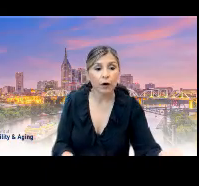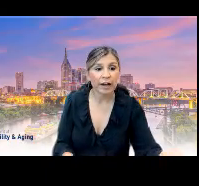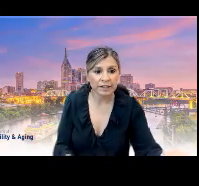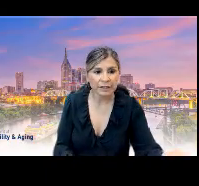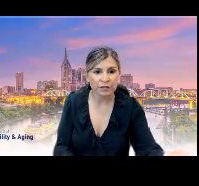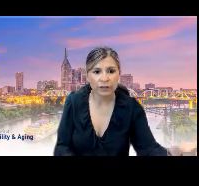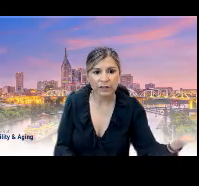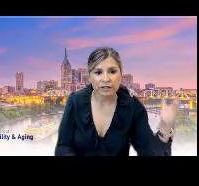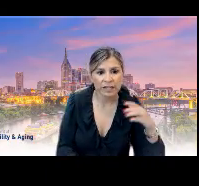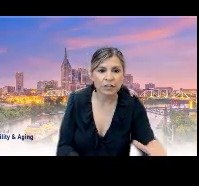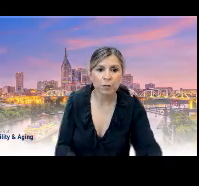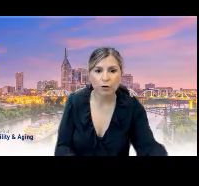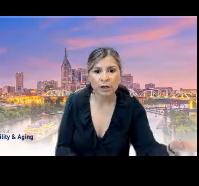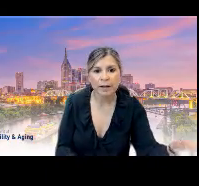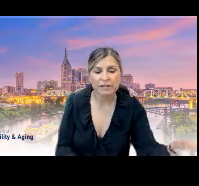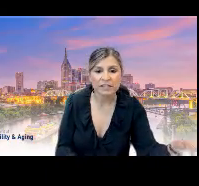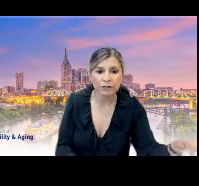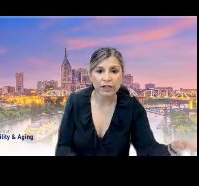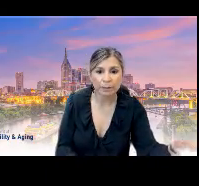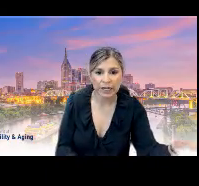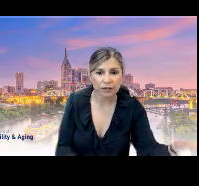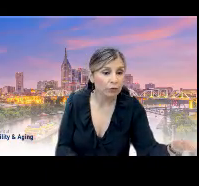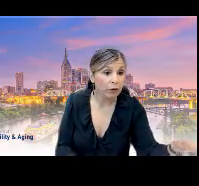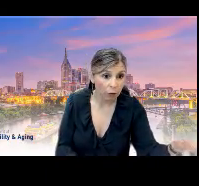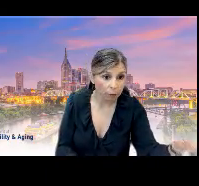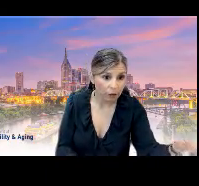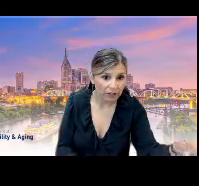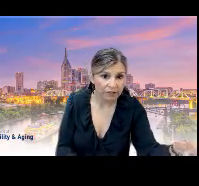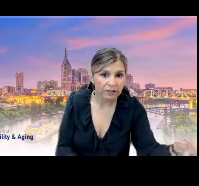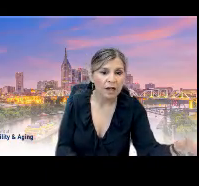So for IDD services, each program has a different application referral process.